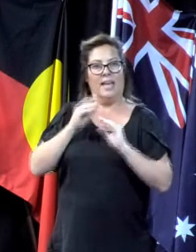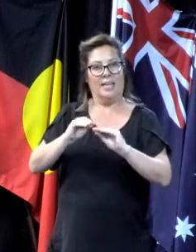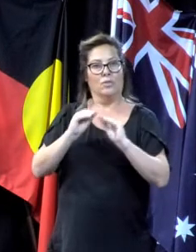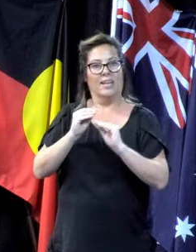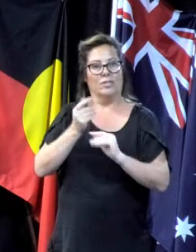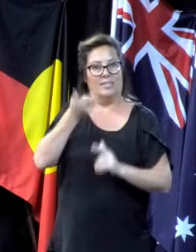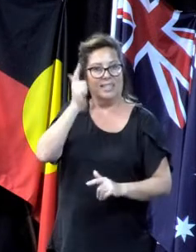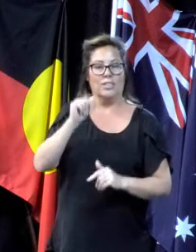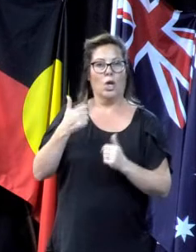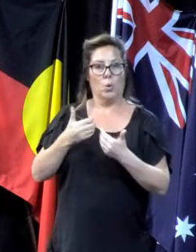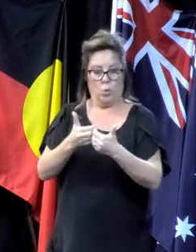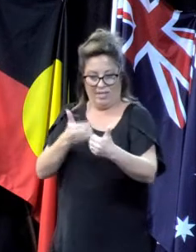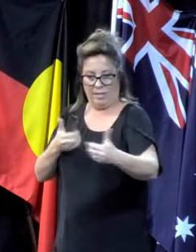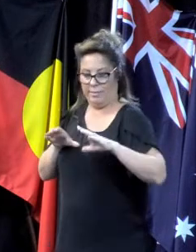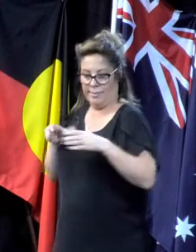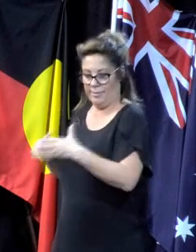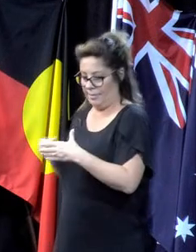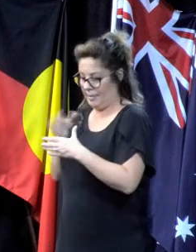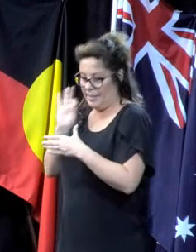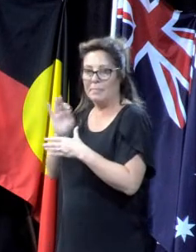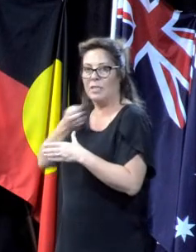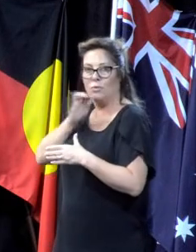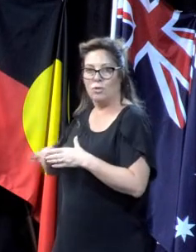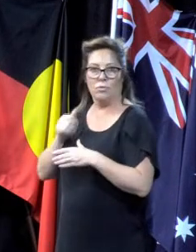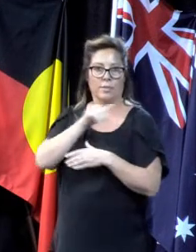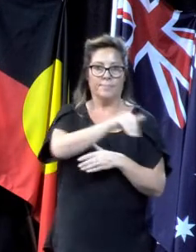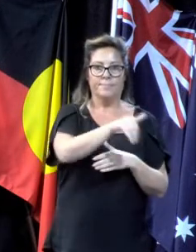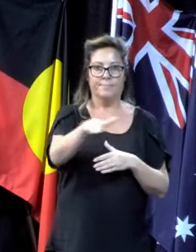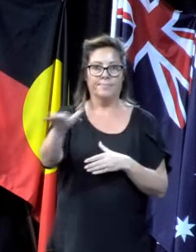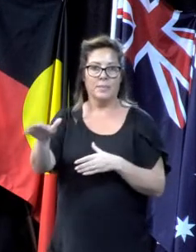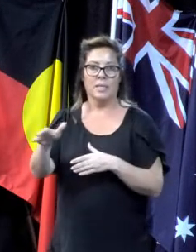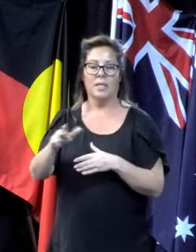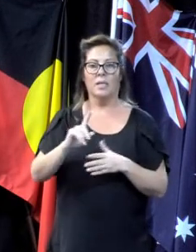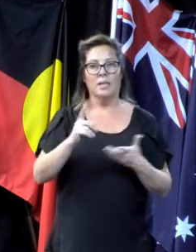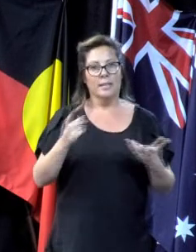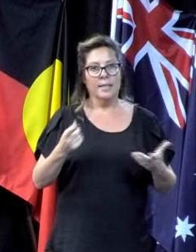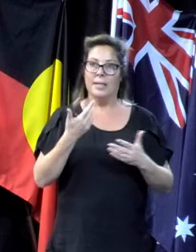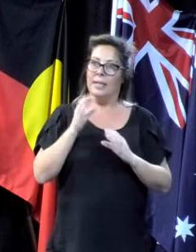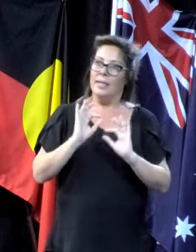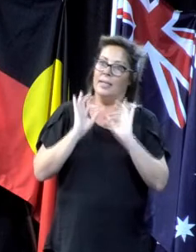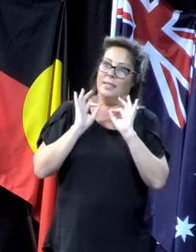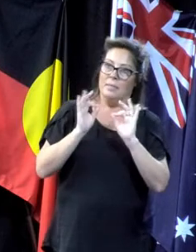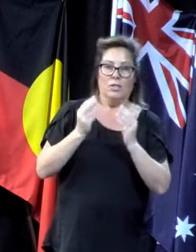Special education training may be an advantage, but it’s not a requirement for good pedagogy and quality teaching and learning.